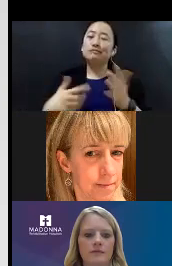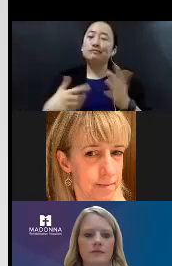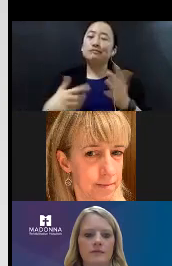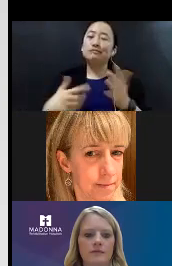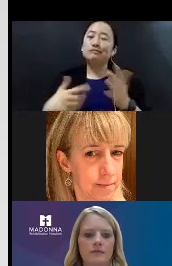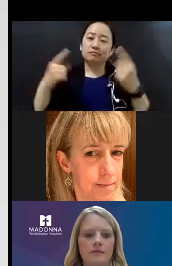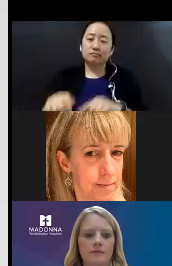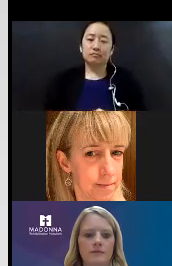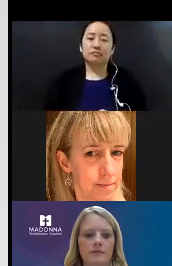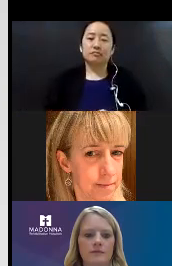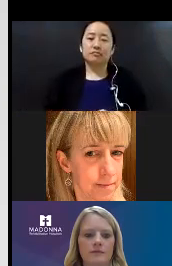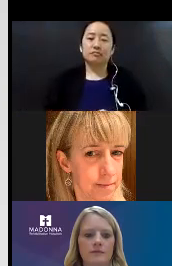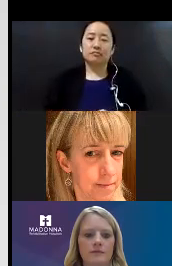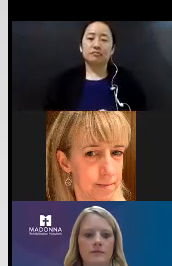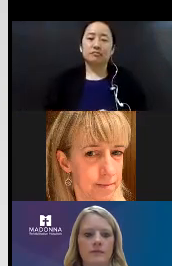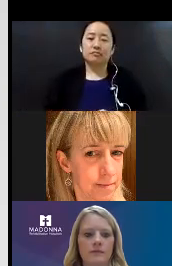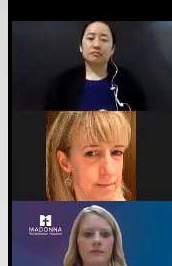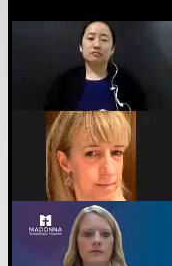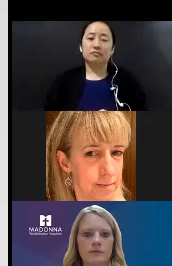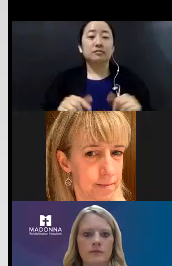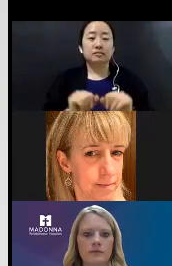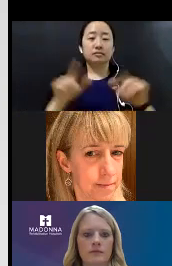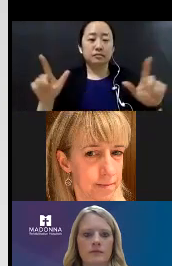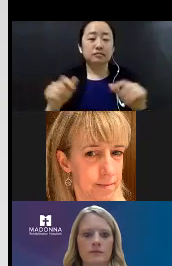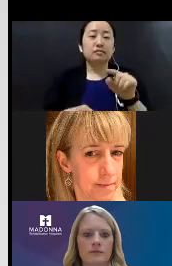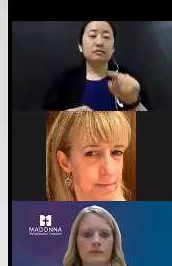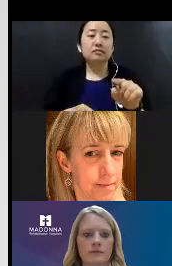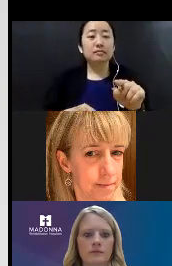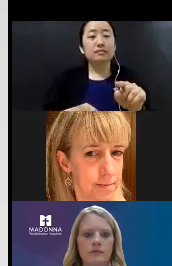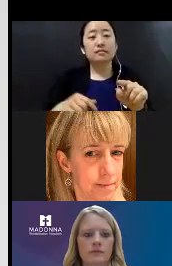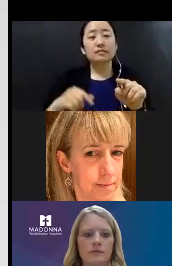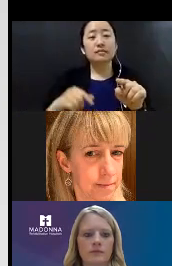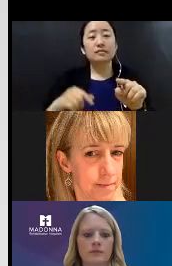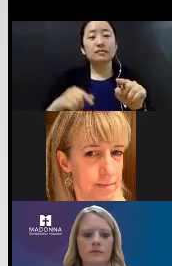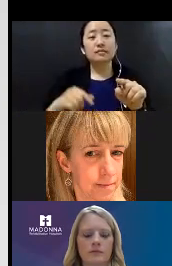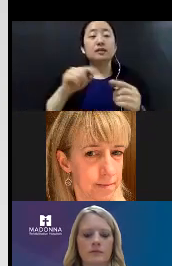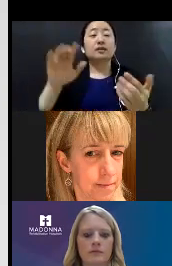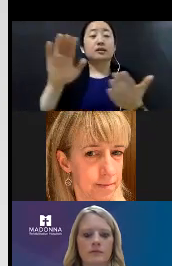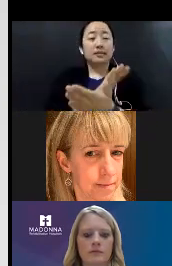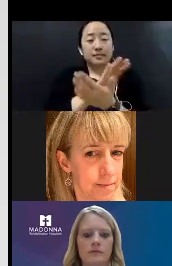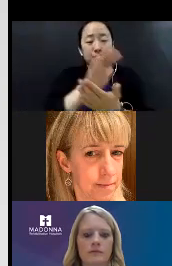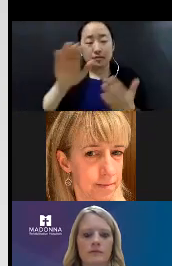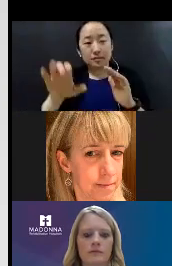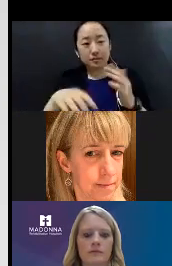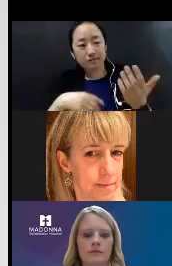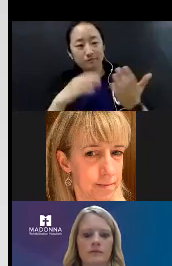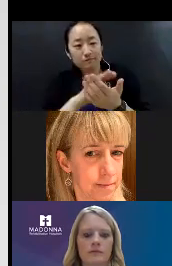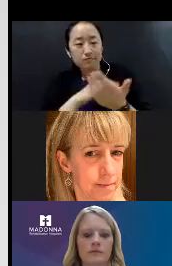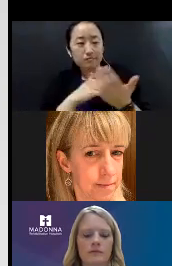NEXT SLIDE. ONCE THE PACKET AND PICTURES ARE RETURNED TO US SUCCESSFULLY THE THERAPIST, KRISTIN AND I,